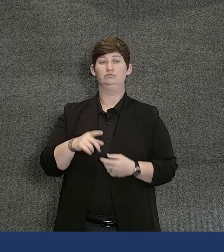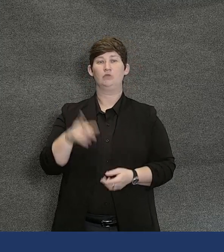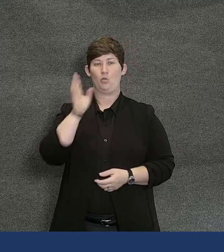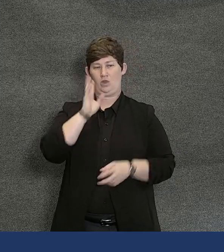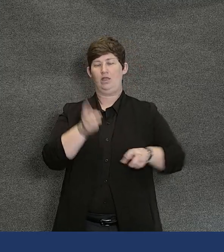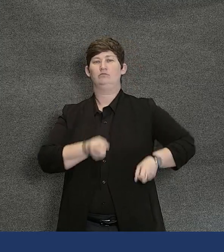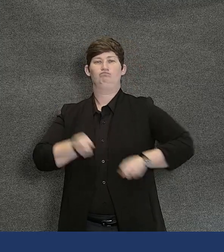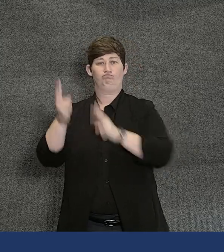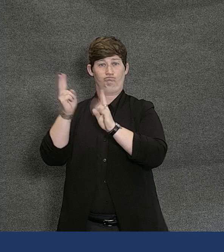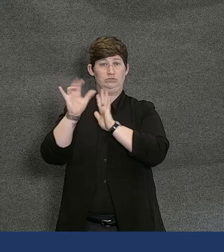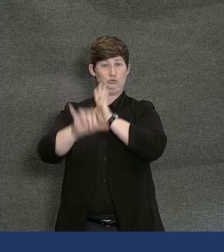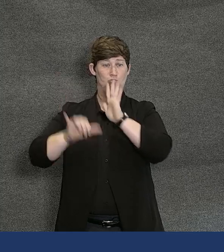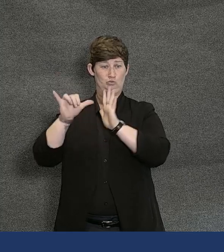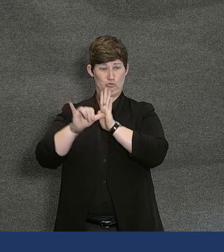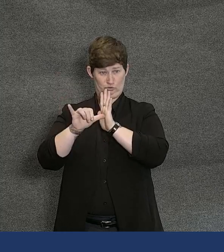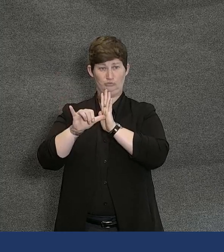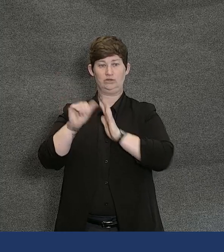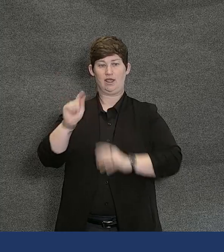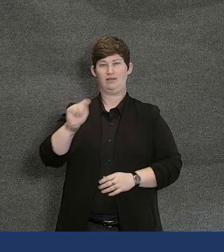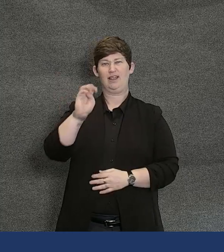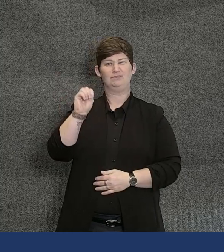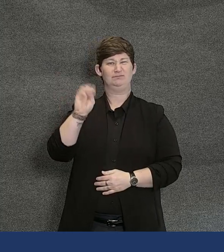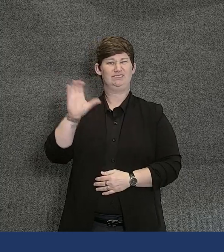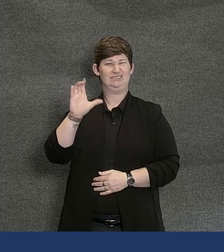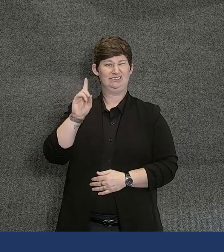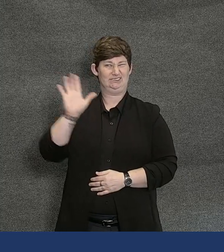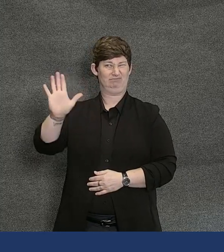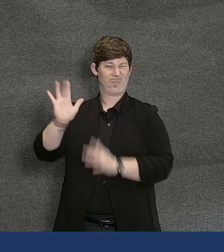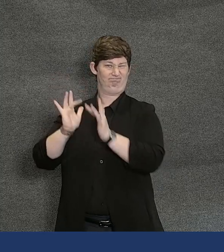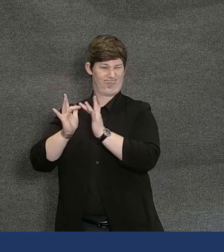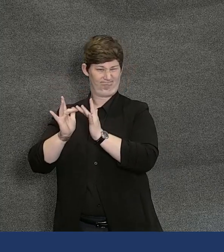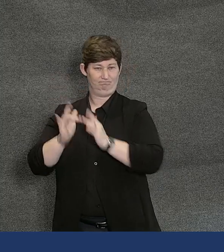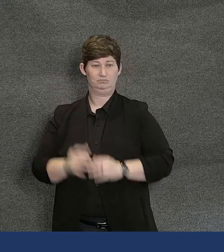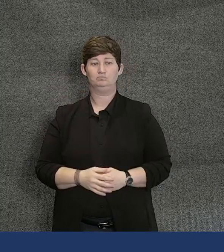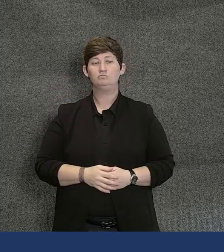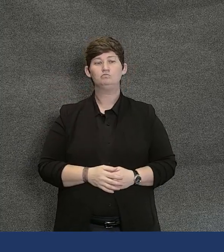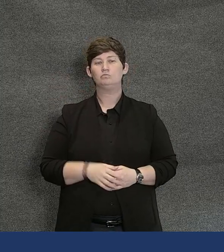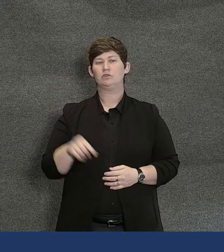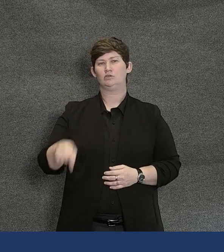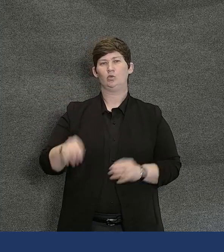This event will not have a live chat or question-and-answer portion, but you